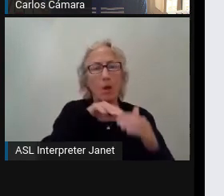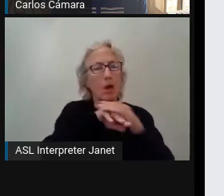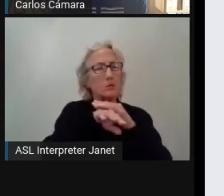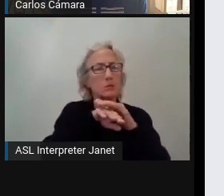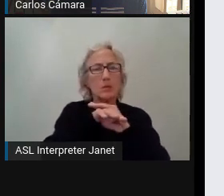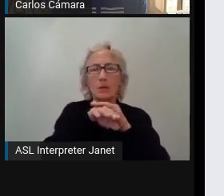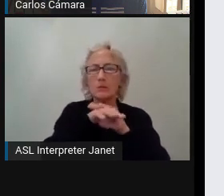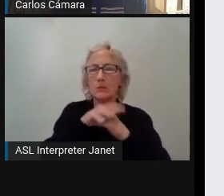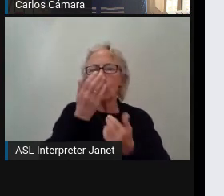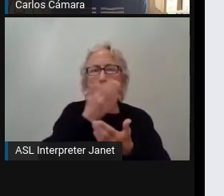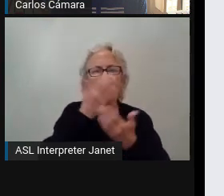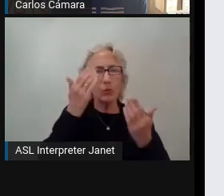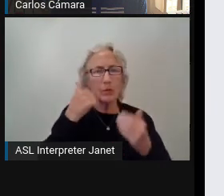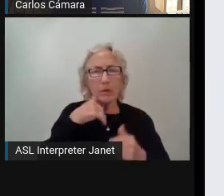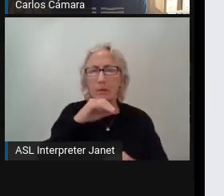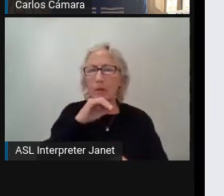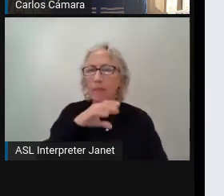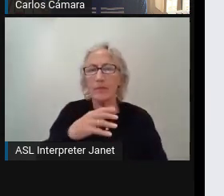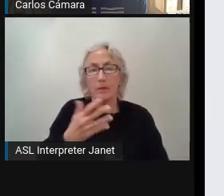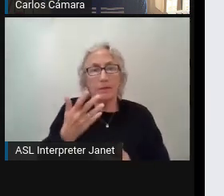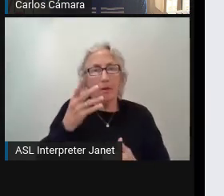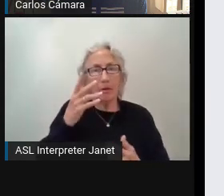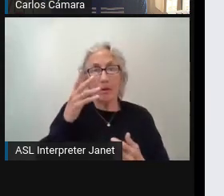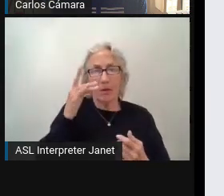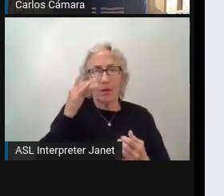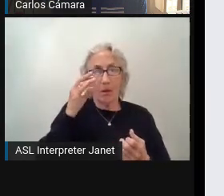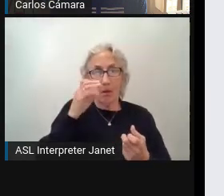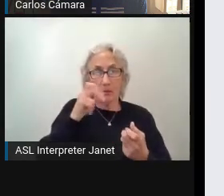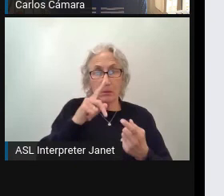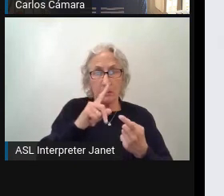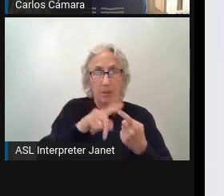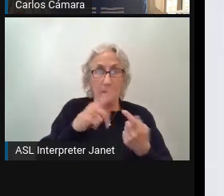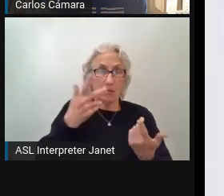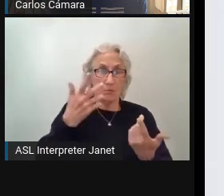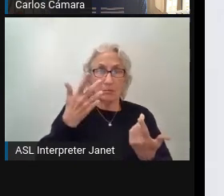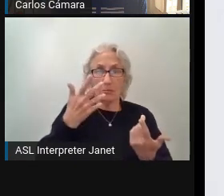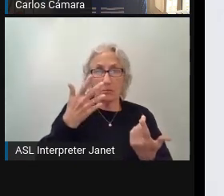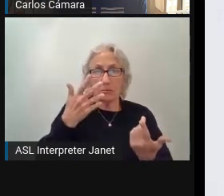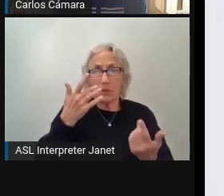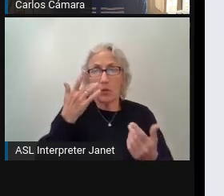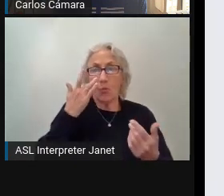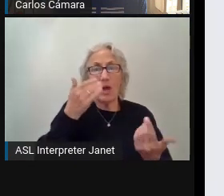or anyone in charge of checking accessibility into the project.